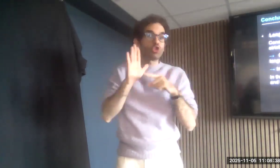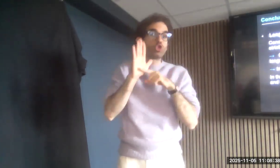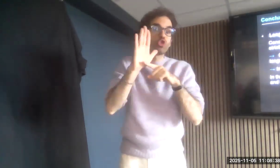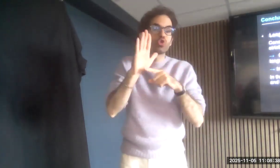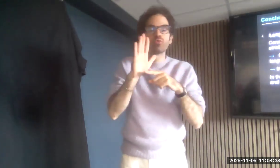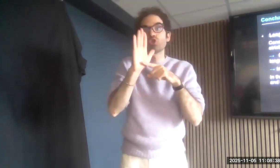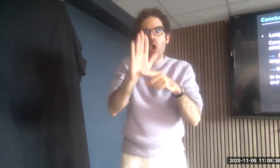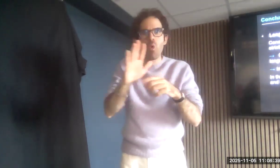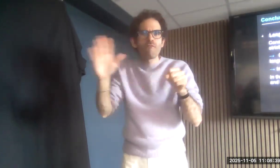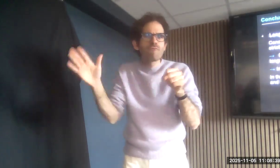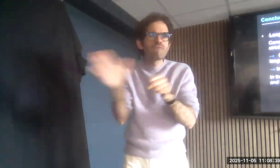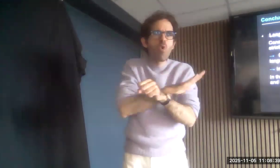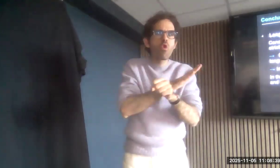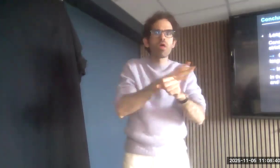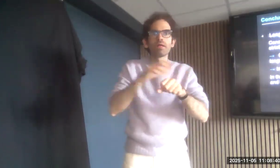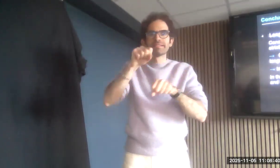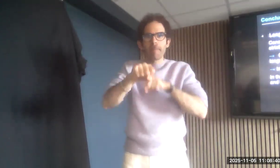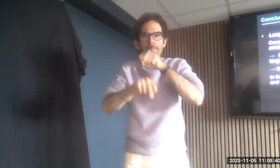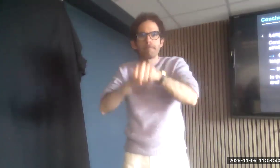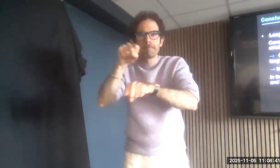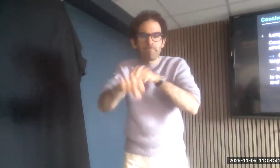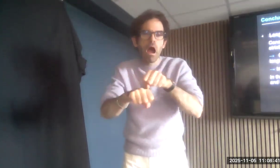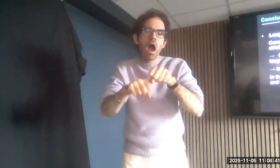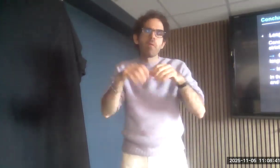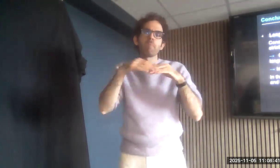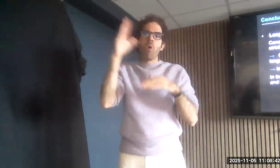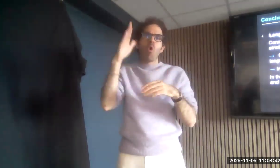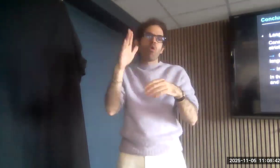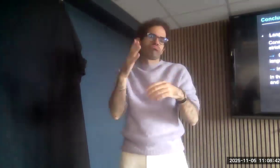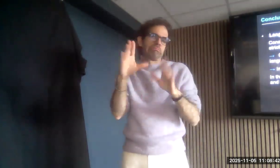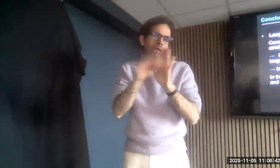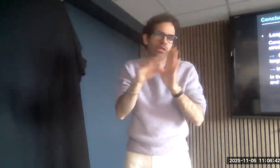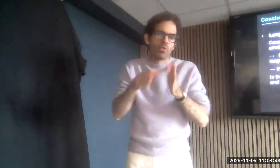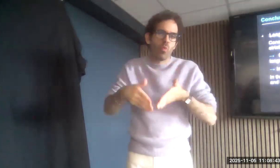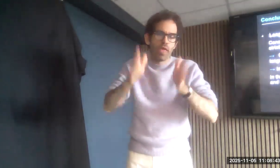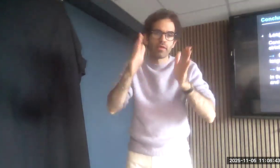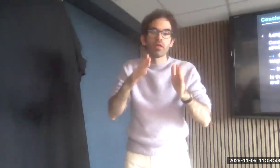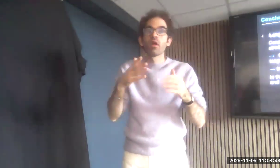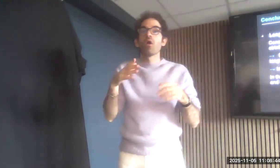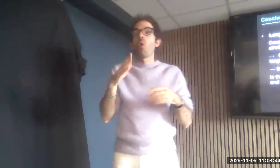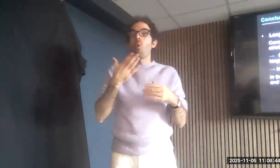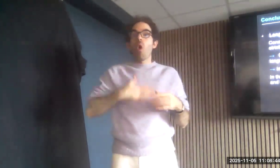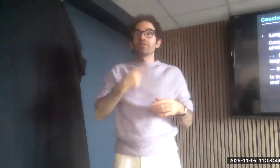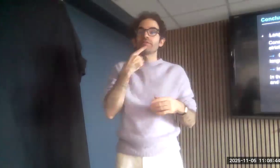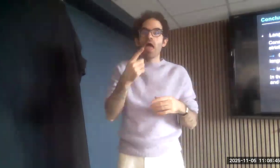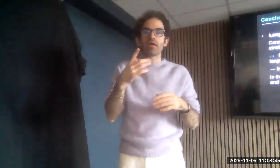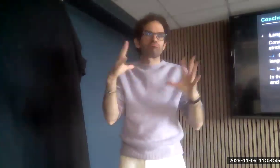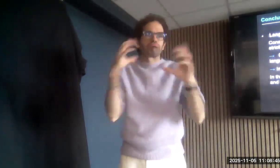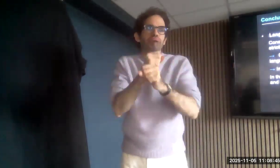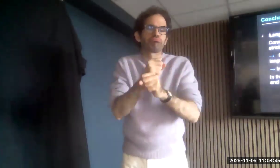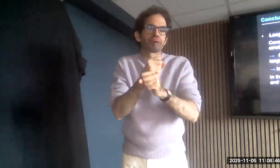is not being used to its full. So it's really to show a step-by-step process as to what is happening